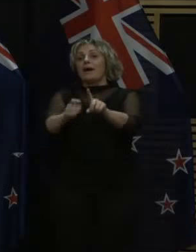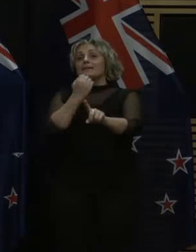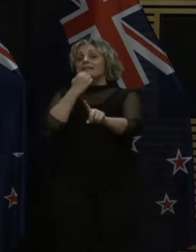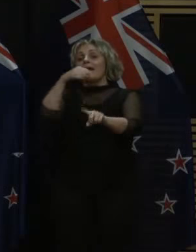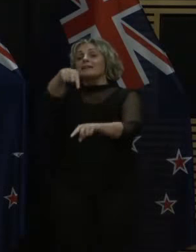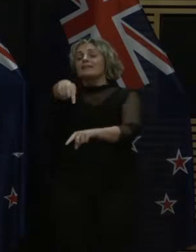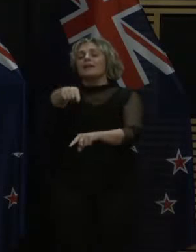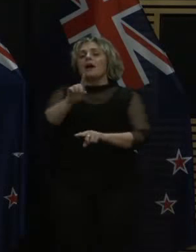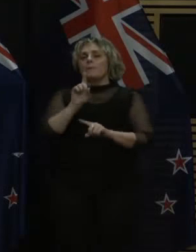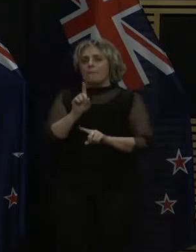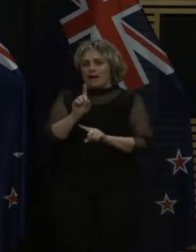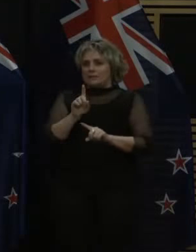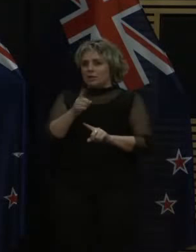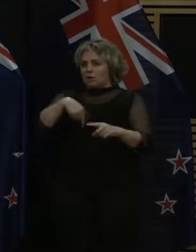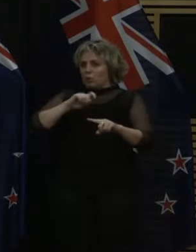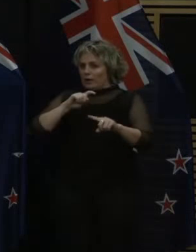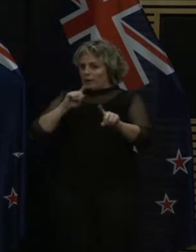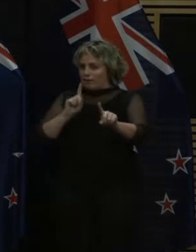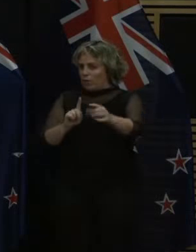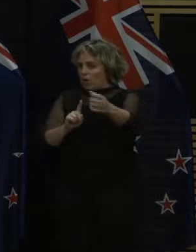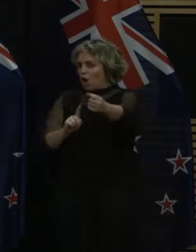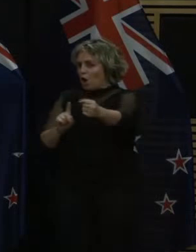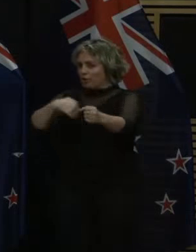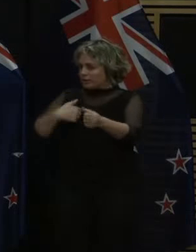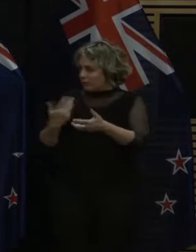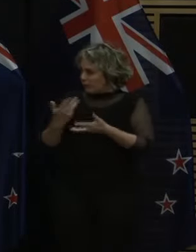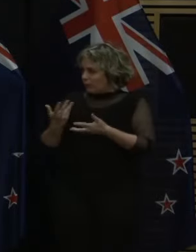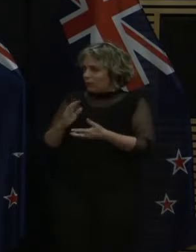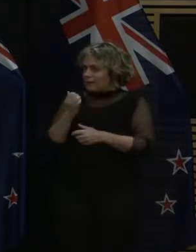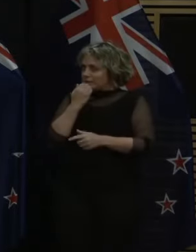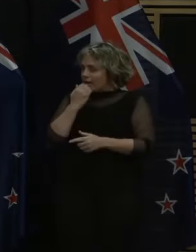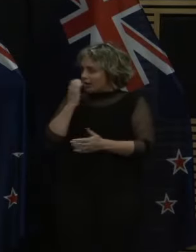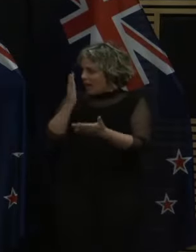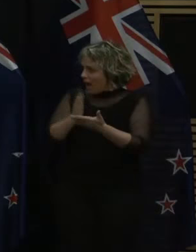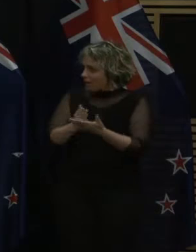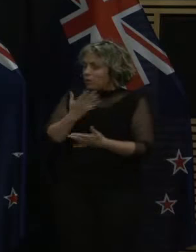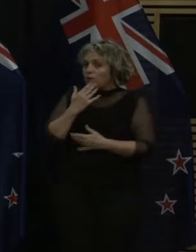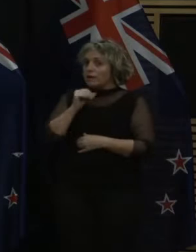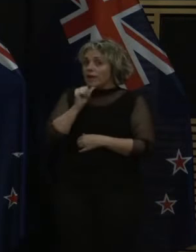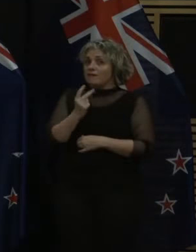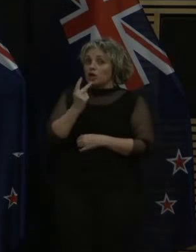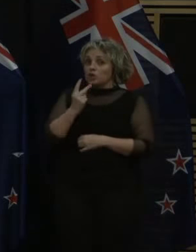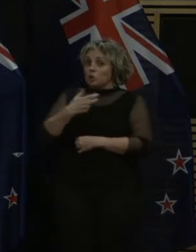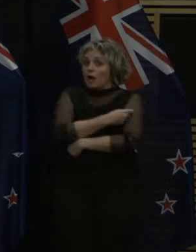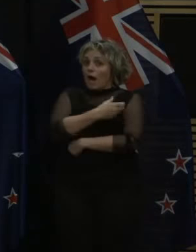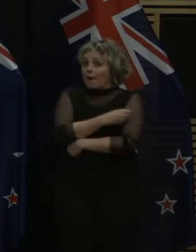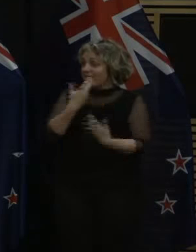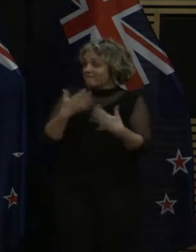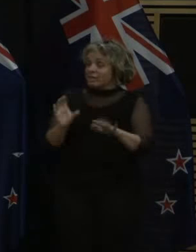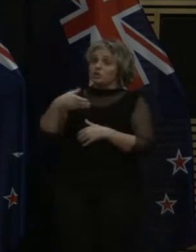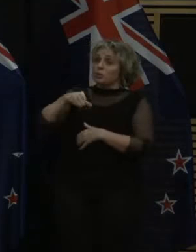things we would want to consider as well around the